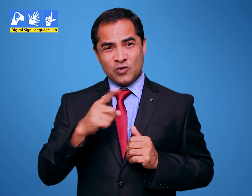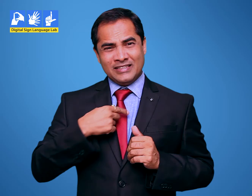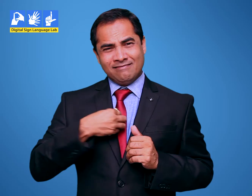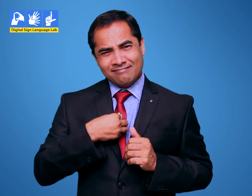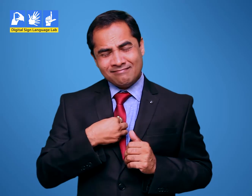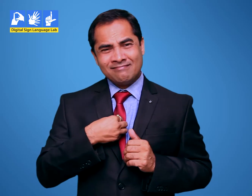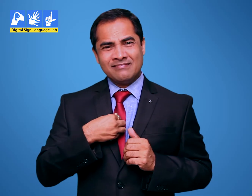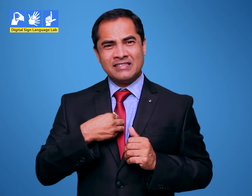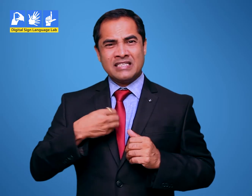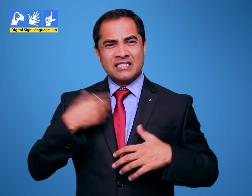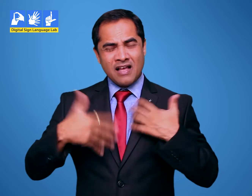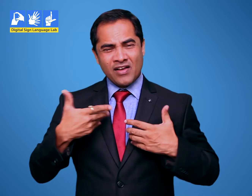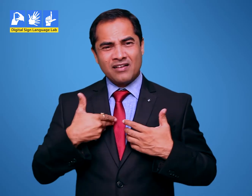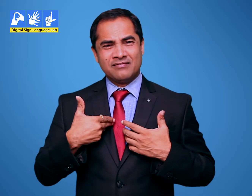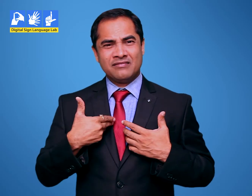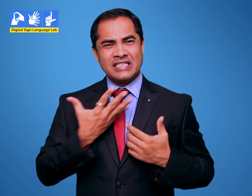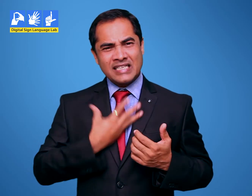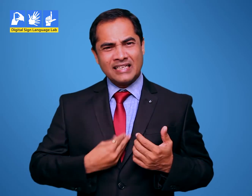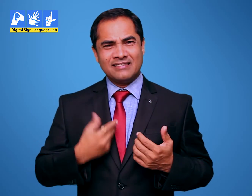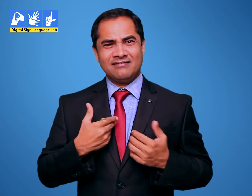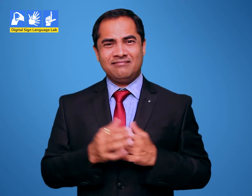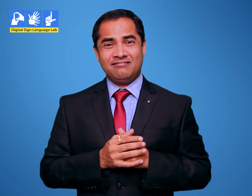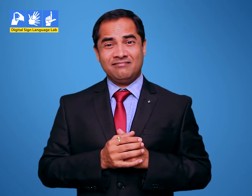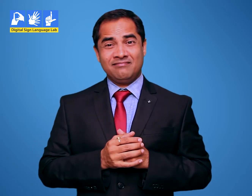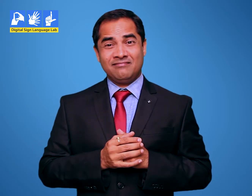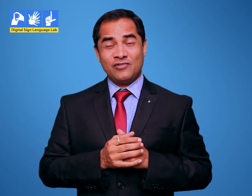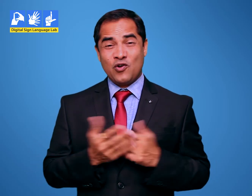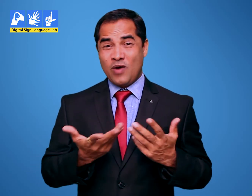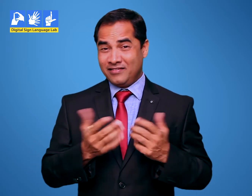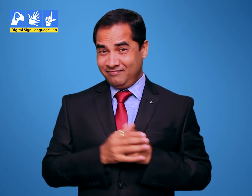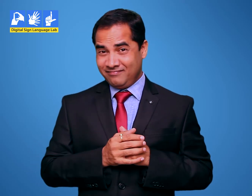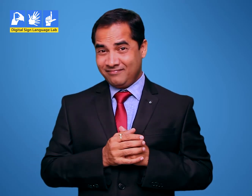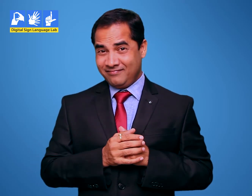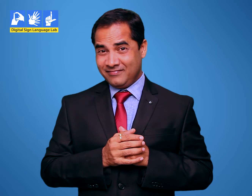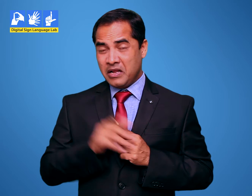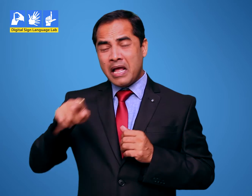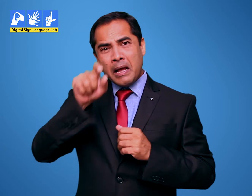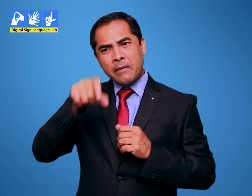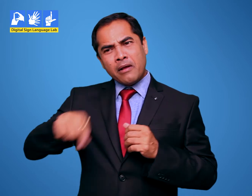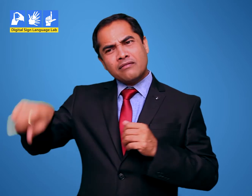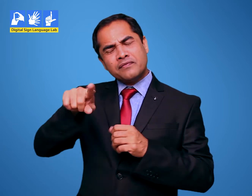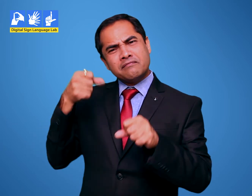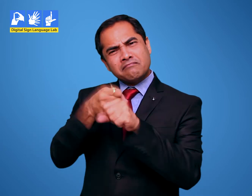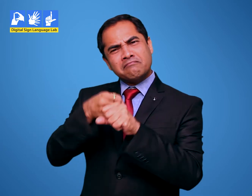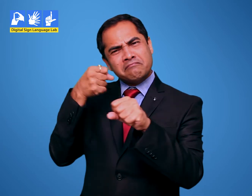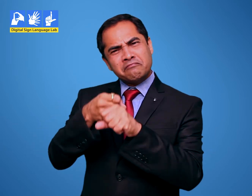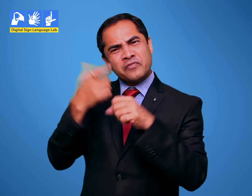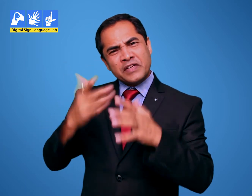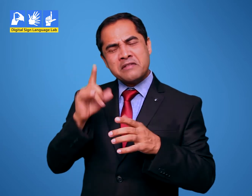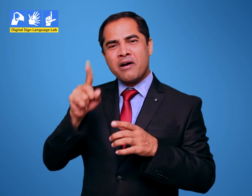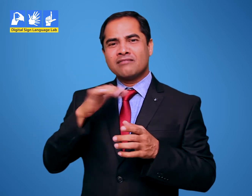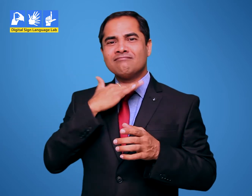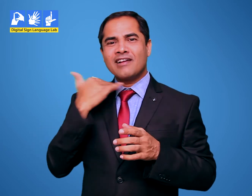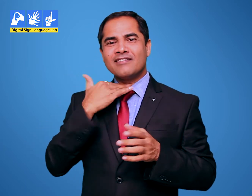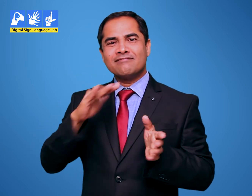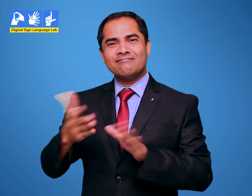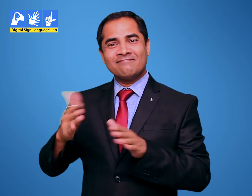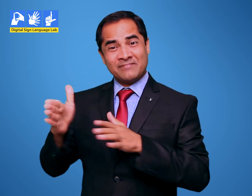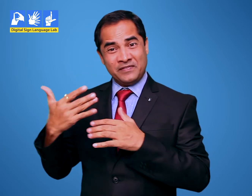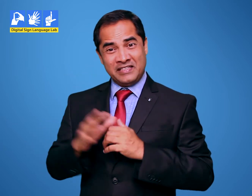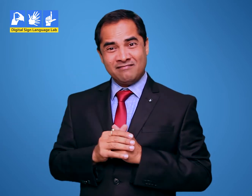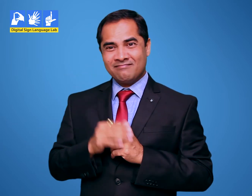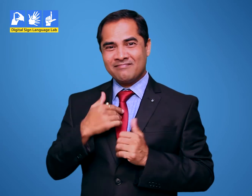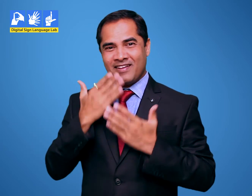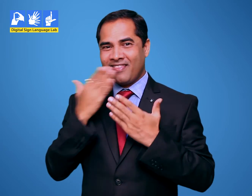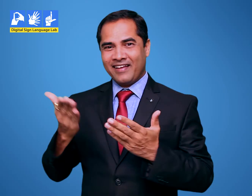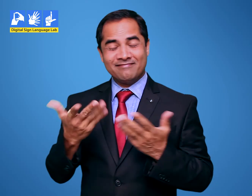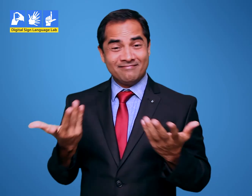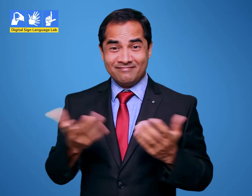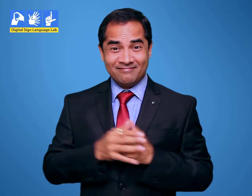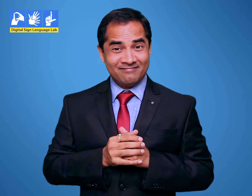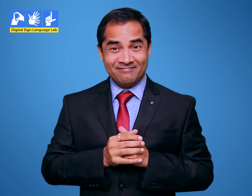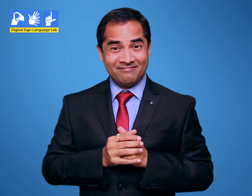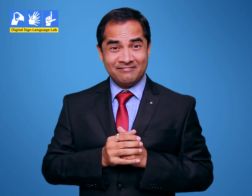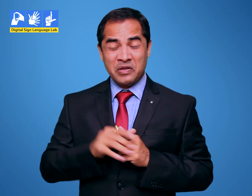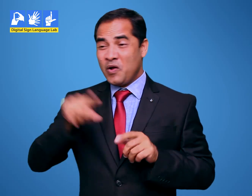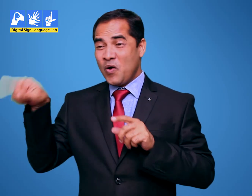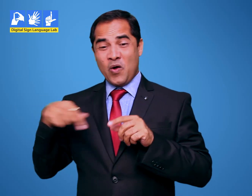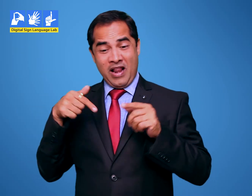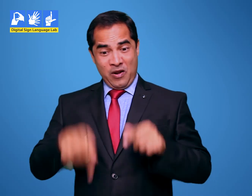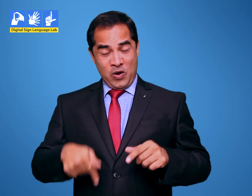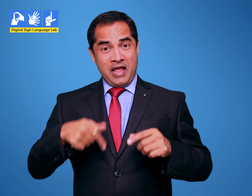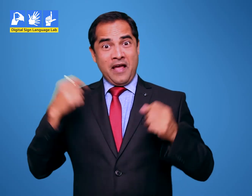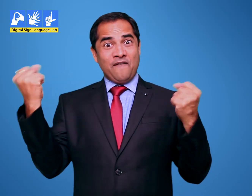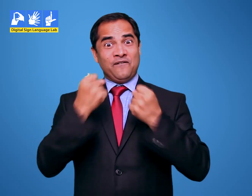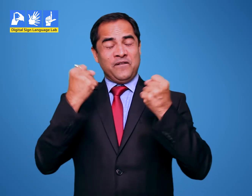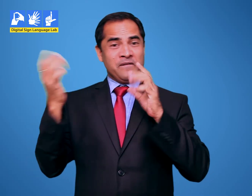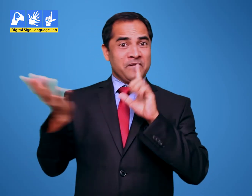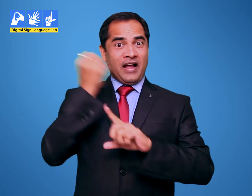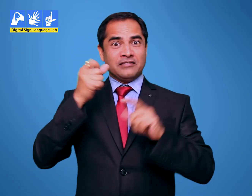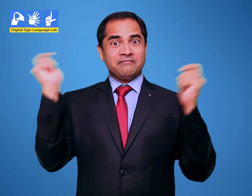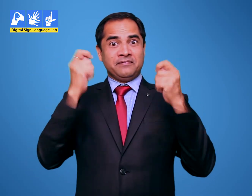I was pained, that I was not able to thank them, but they were not able to see